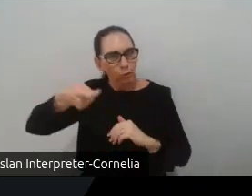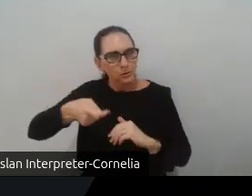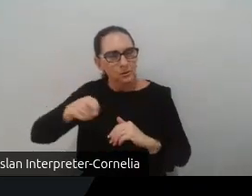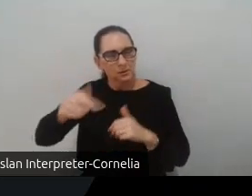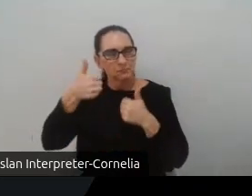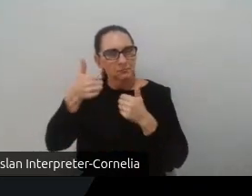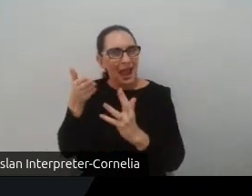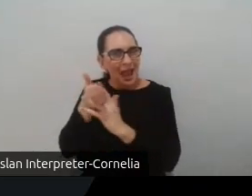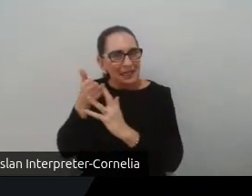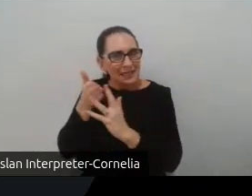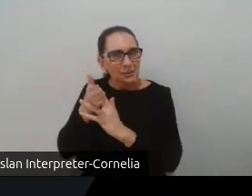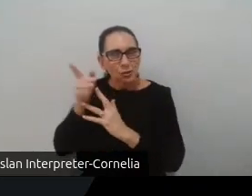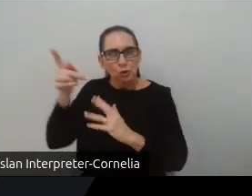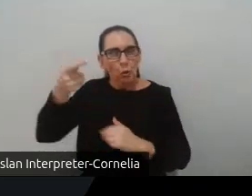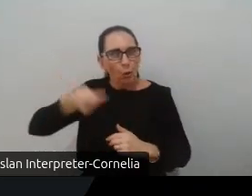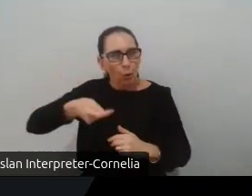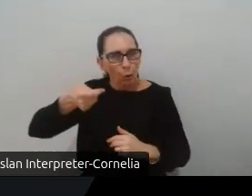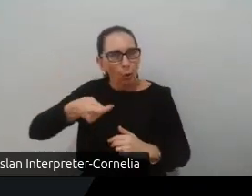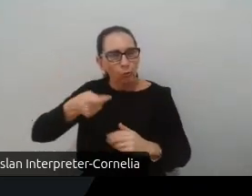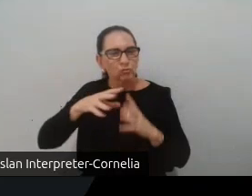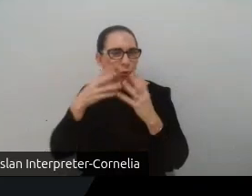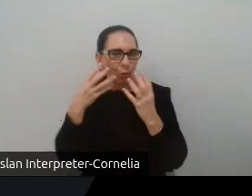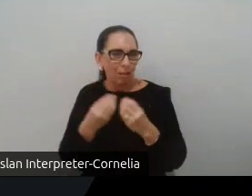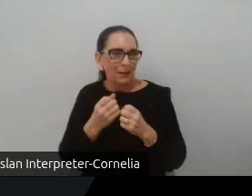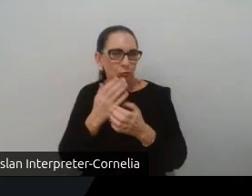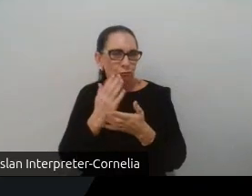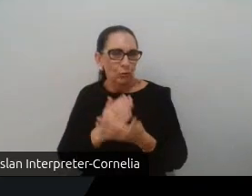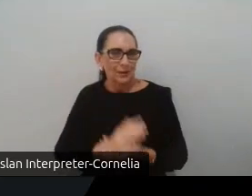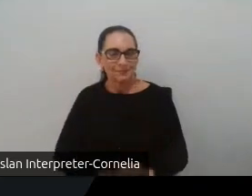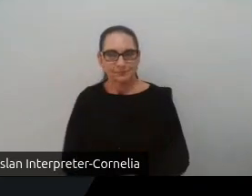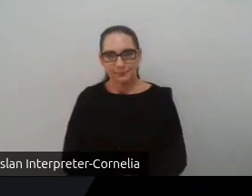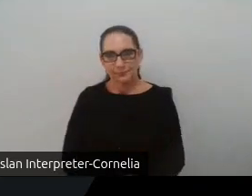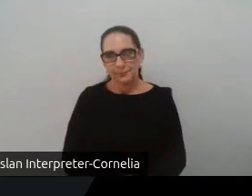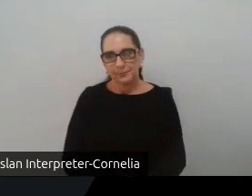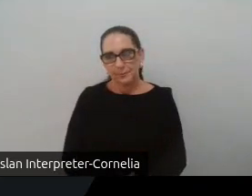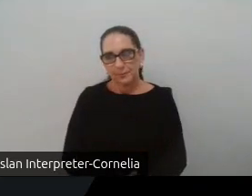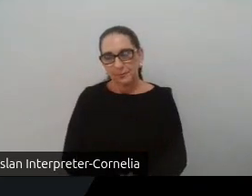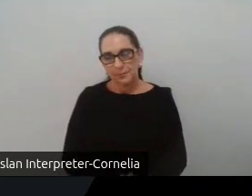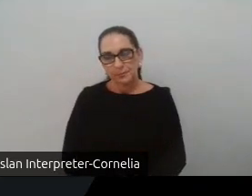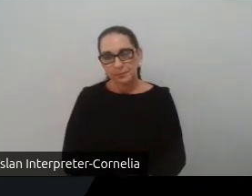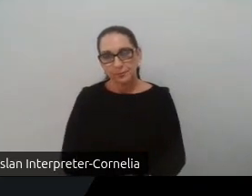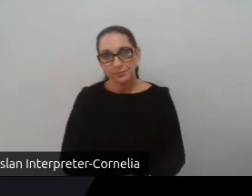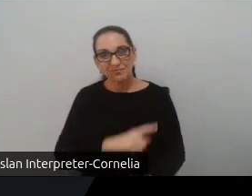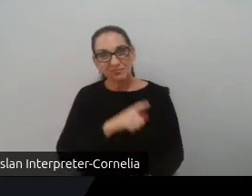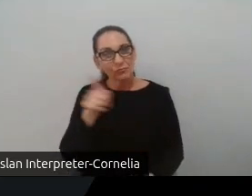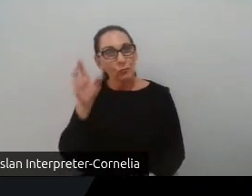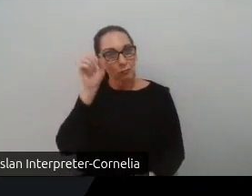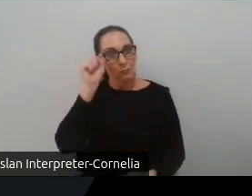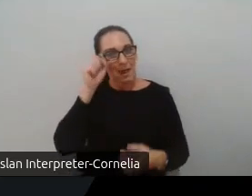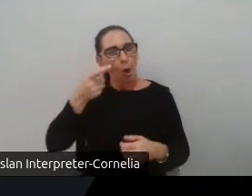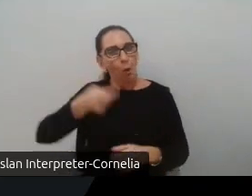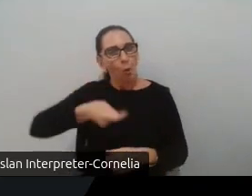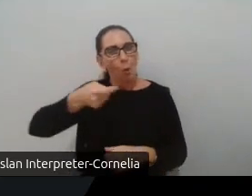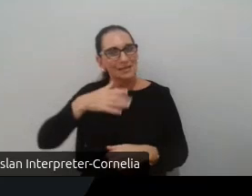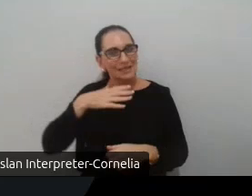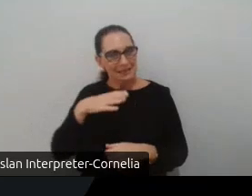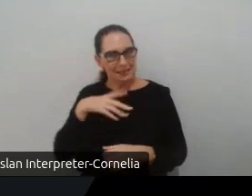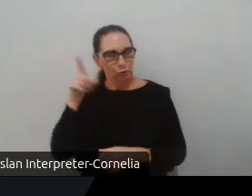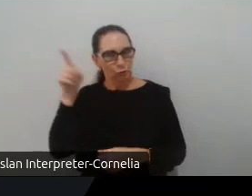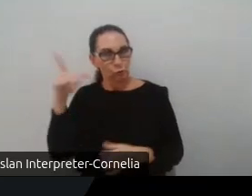facilities and so forth. Um just remember that courts need need to feel that you know